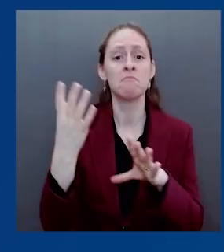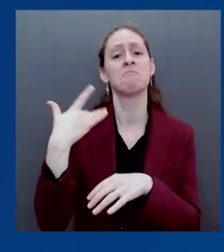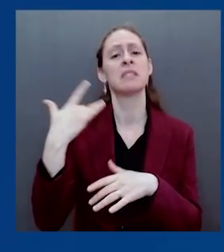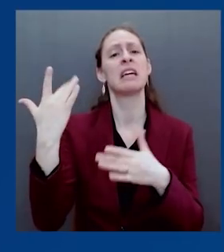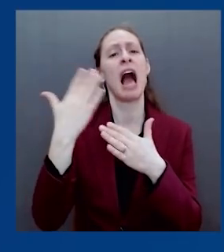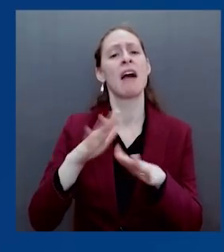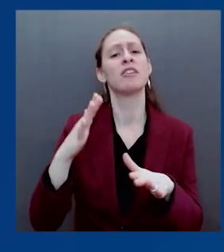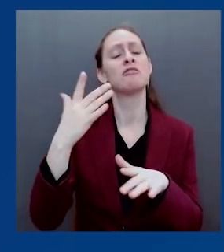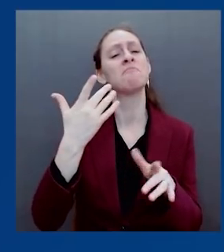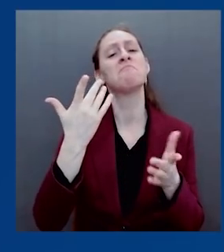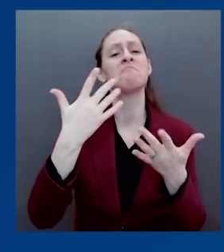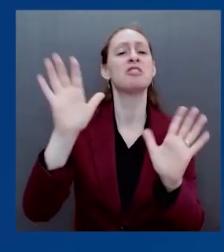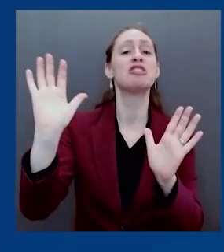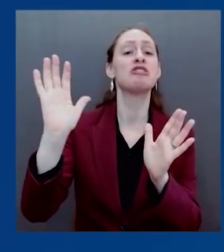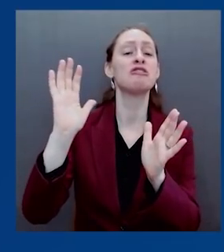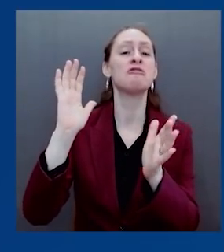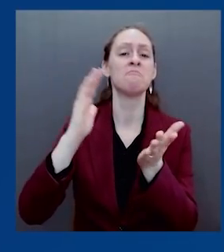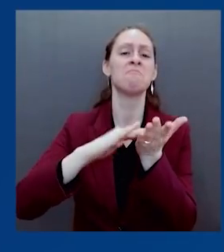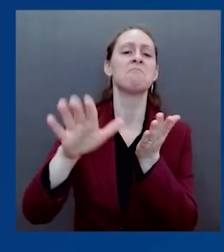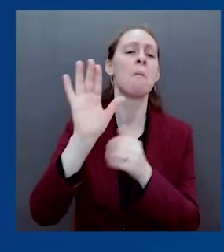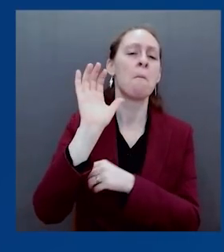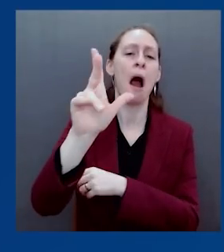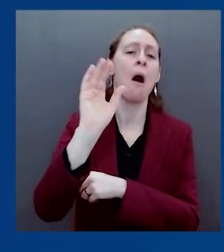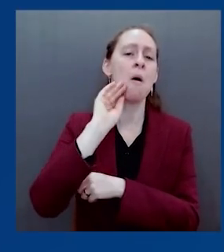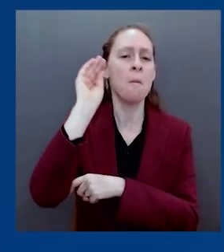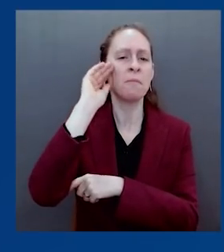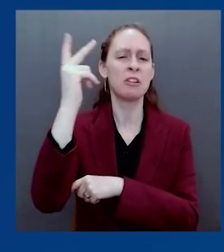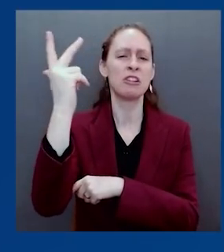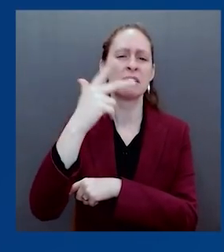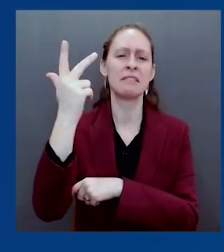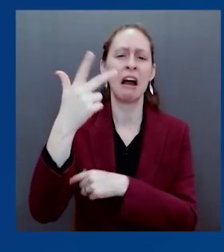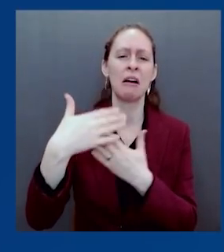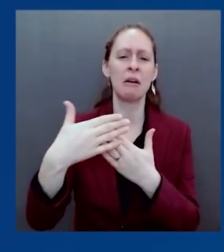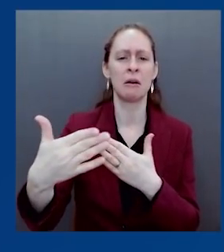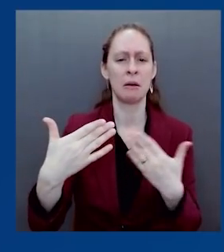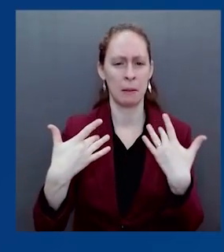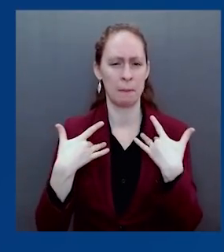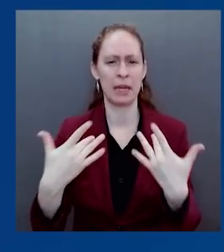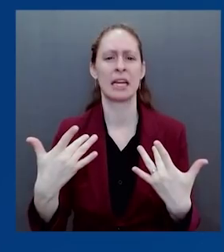such as age, sex, prior SARS-CoV-2 infection,